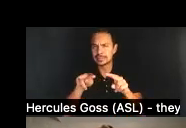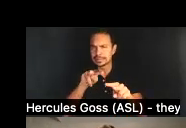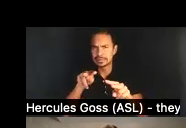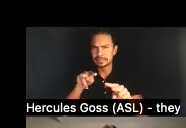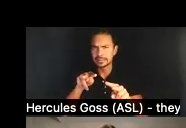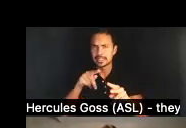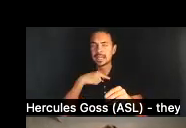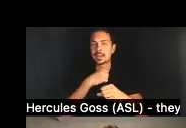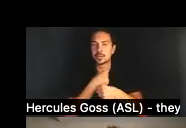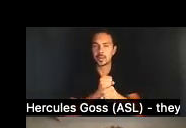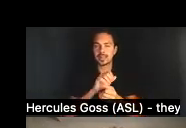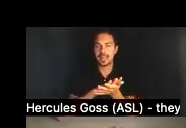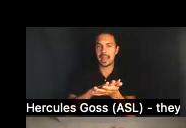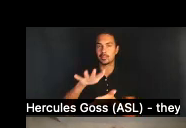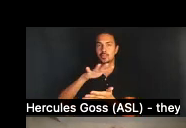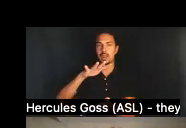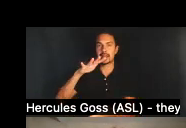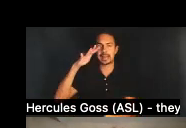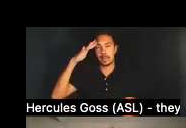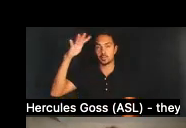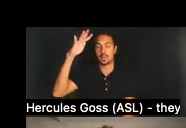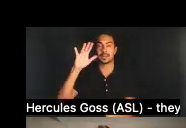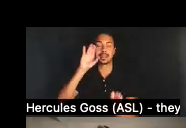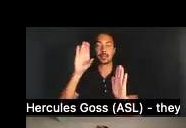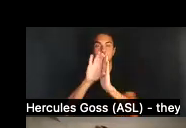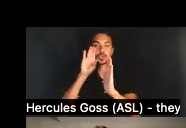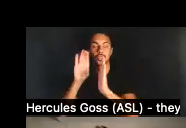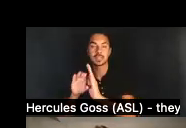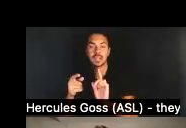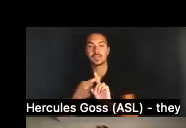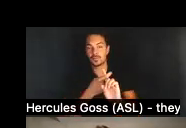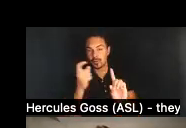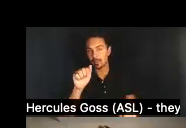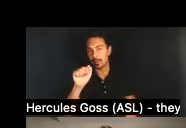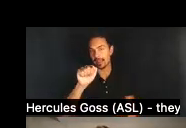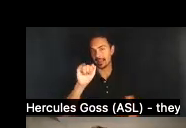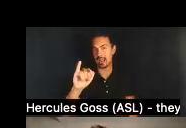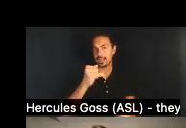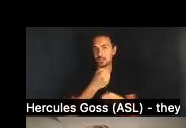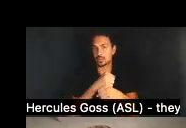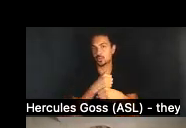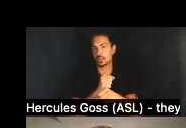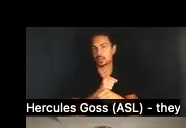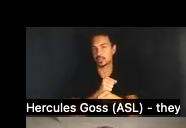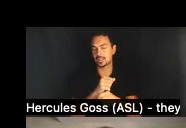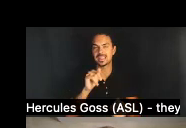I generated some abstract images from some of the AI generation